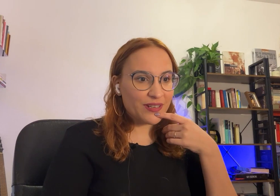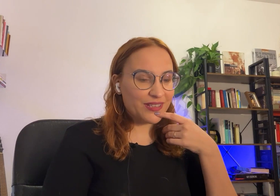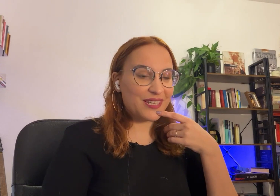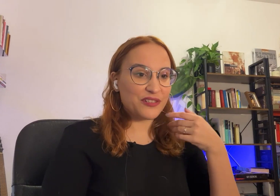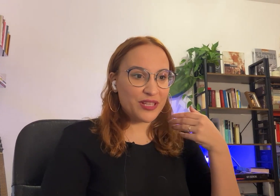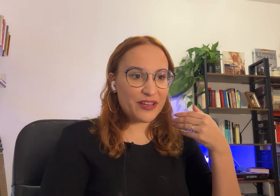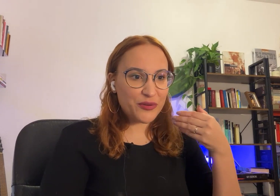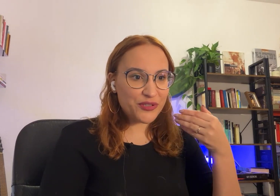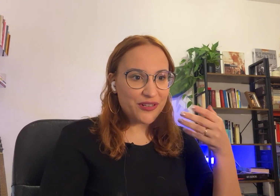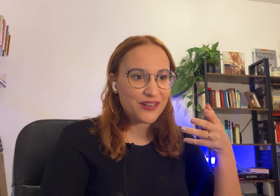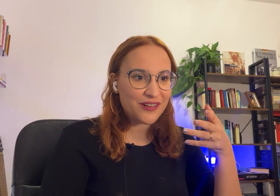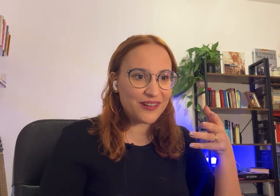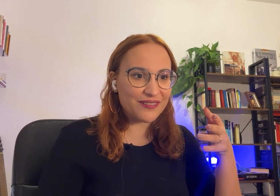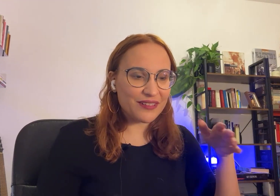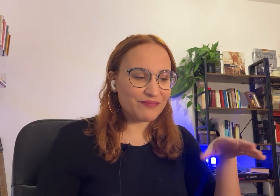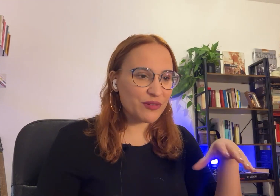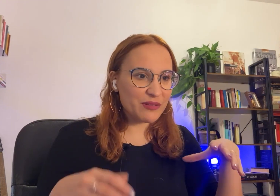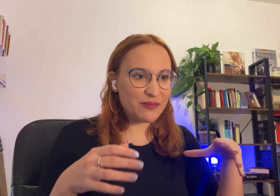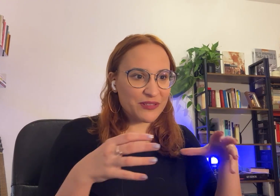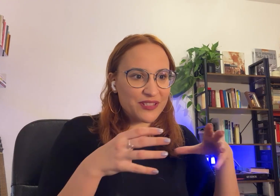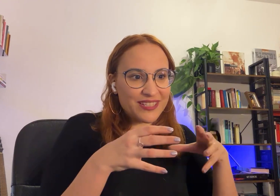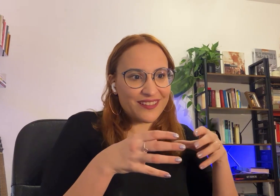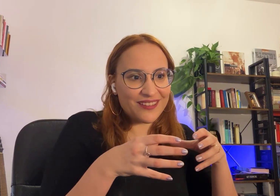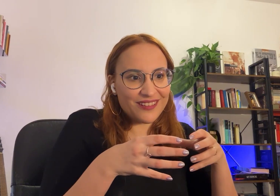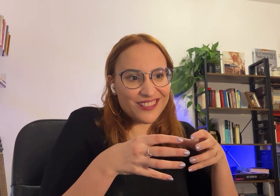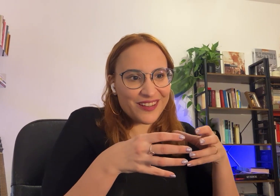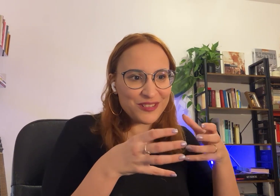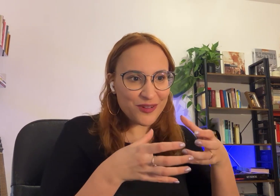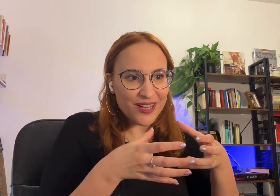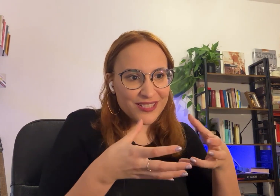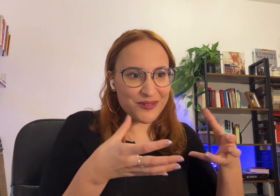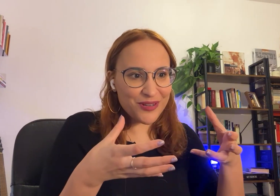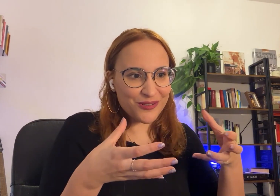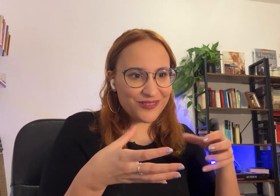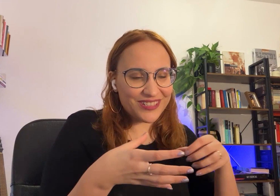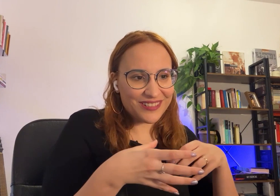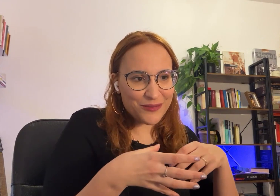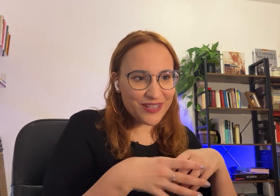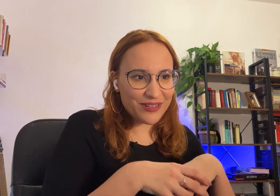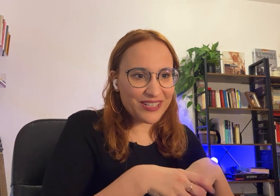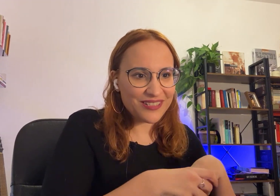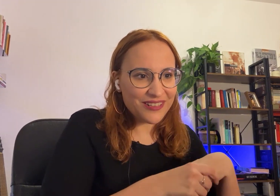And it's actually a huge commitment, because I see that it is kind of a custom model in a way, right?